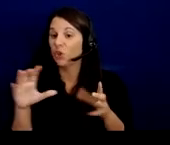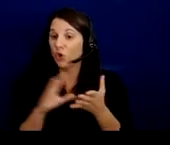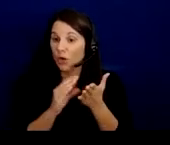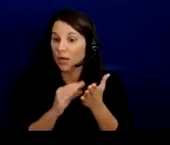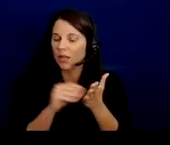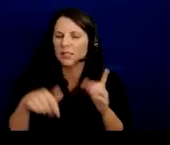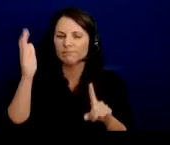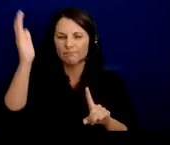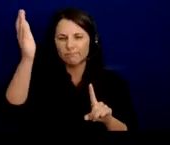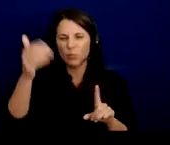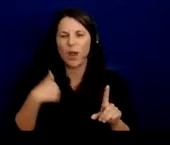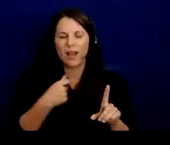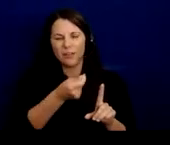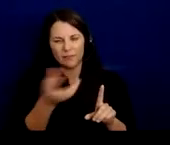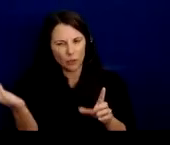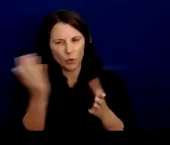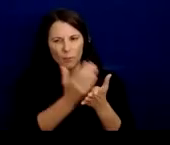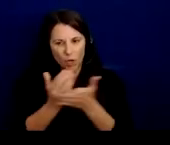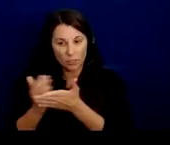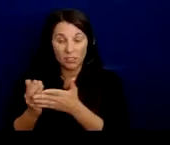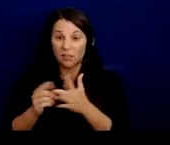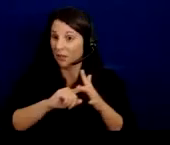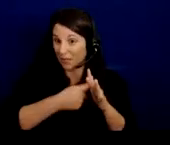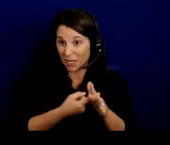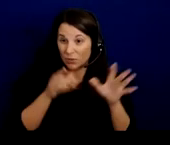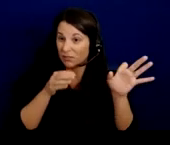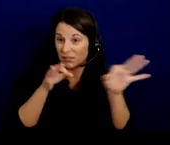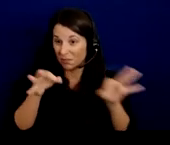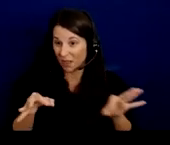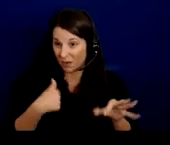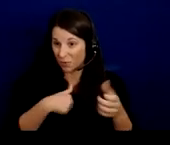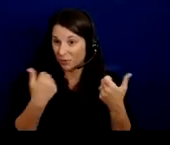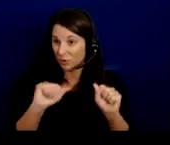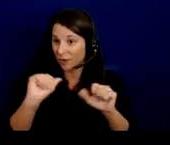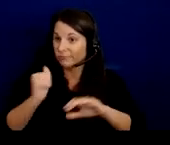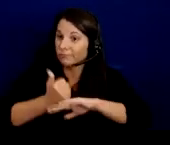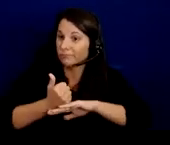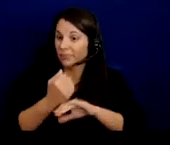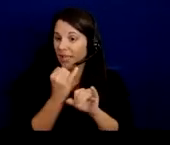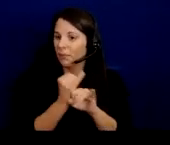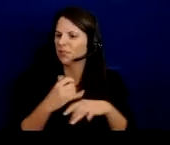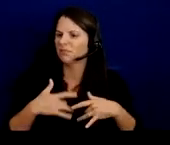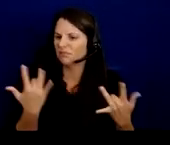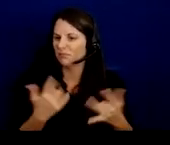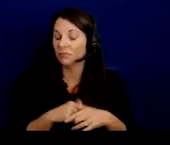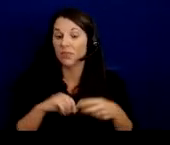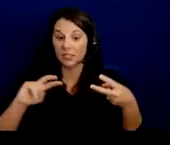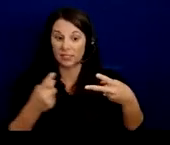The first is just an explanation of what we're trying to develop on campus. And the second is